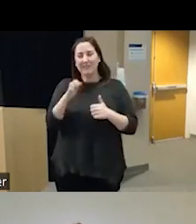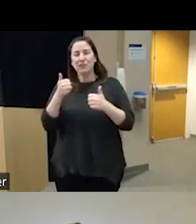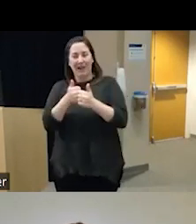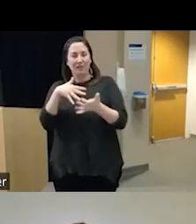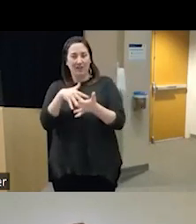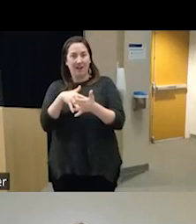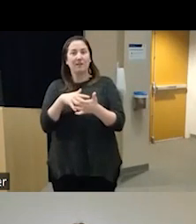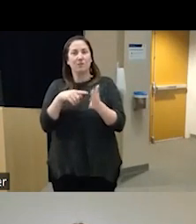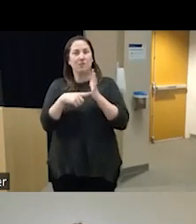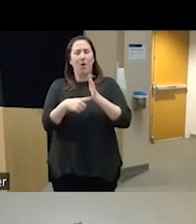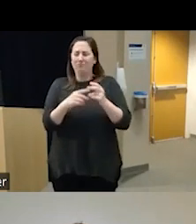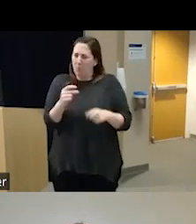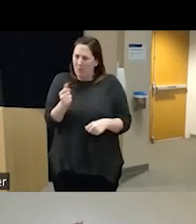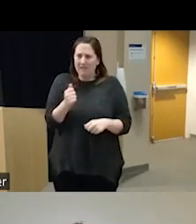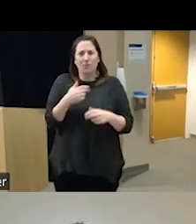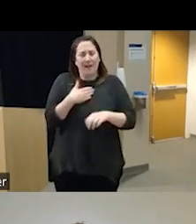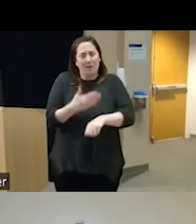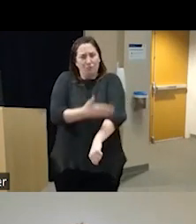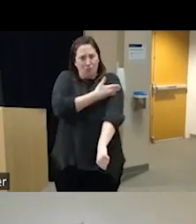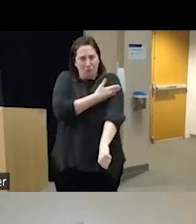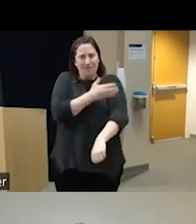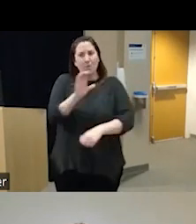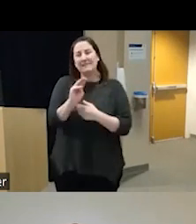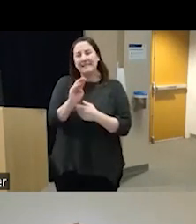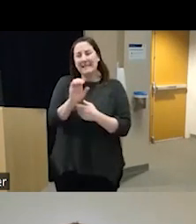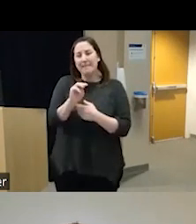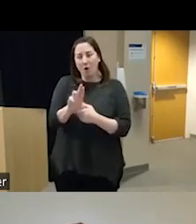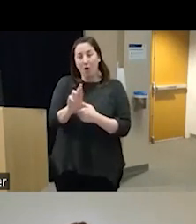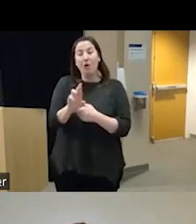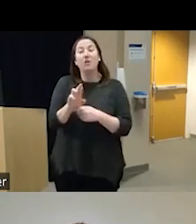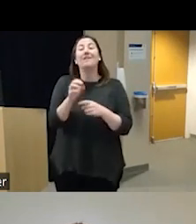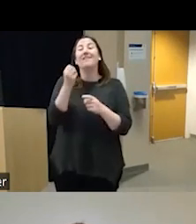improve cardiometabolic and parameters with one of the newer age.